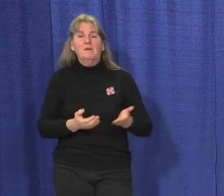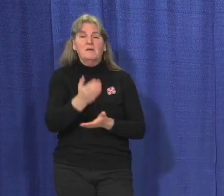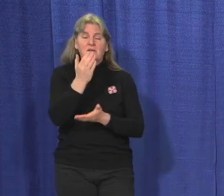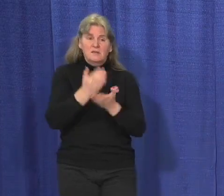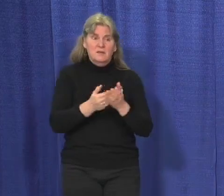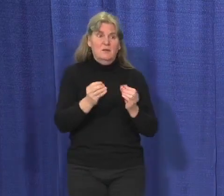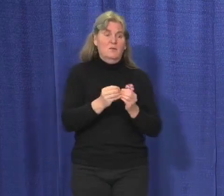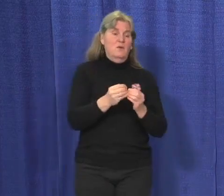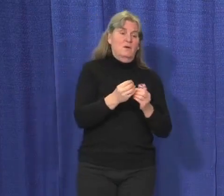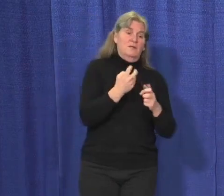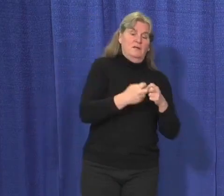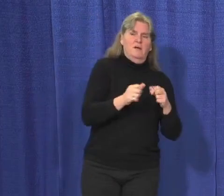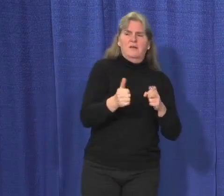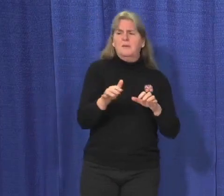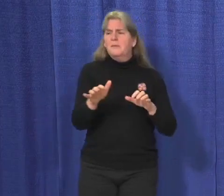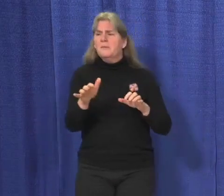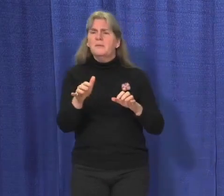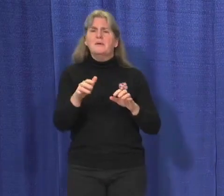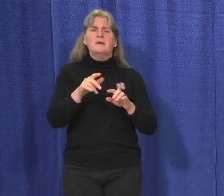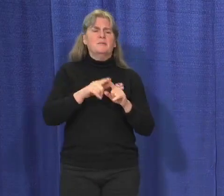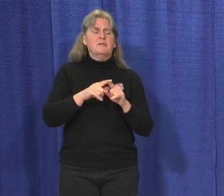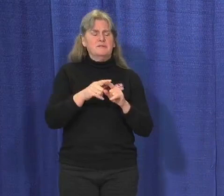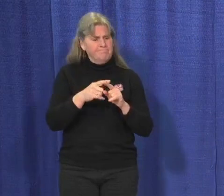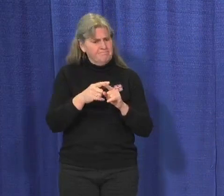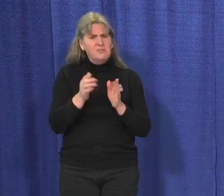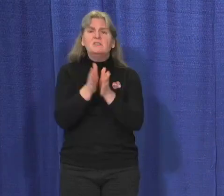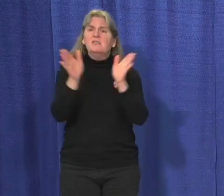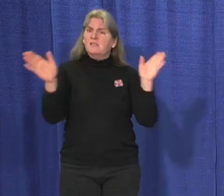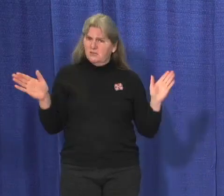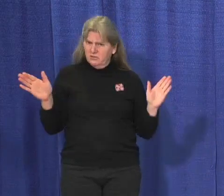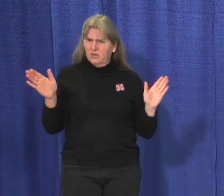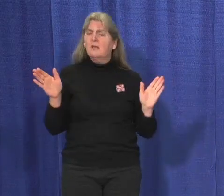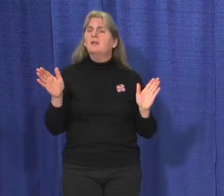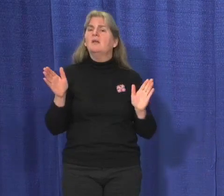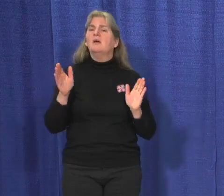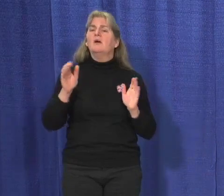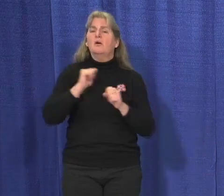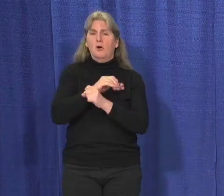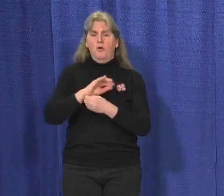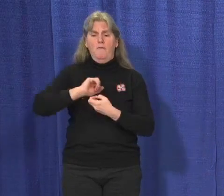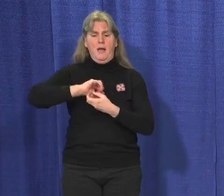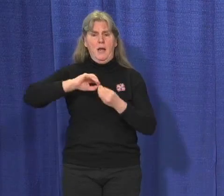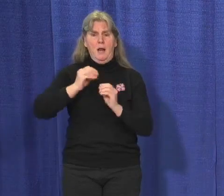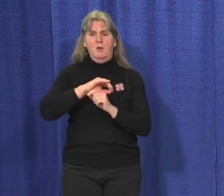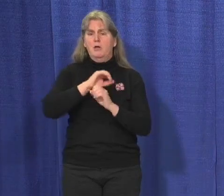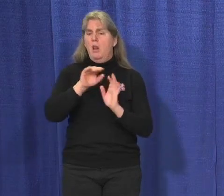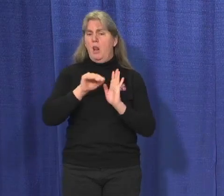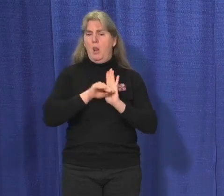For some, more than others but we have managed to maintain locates counts and the